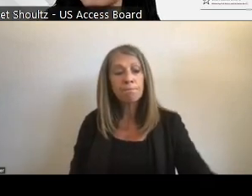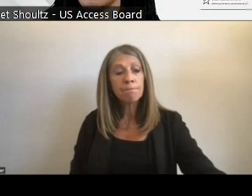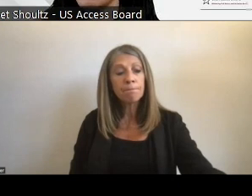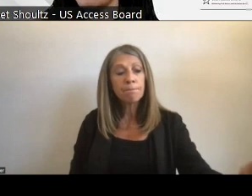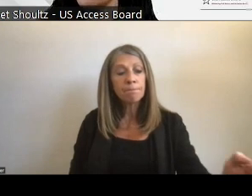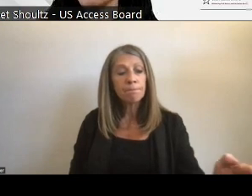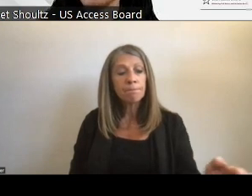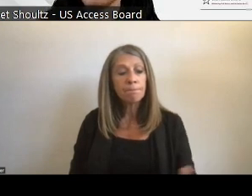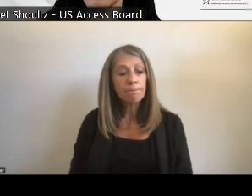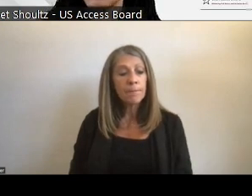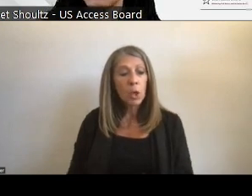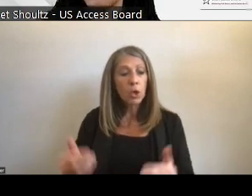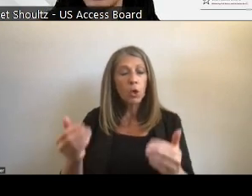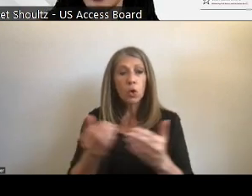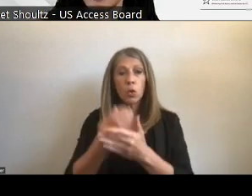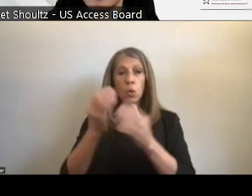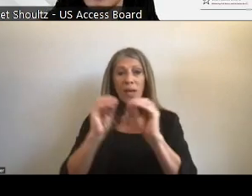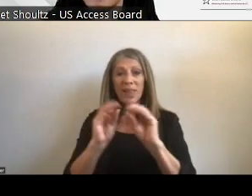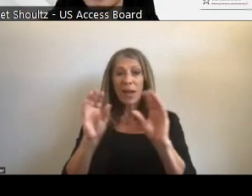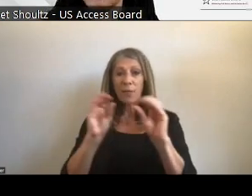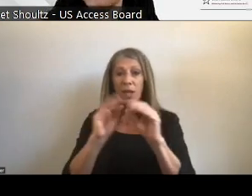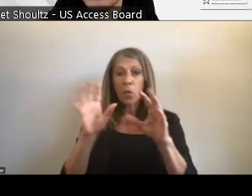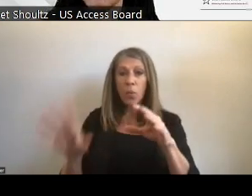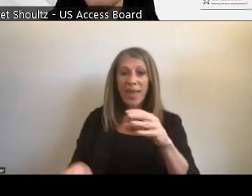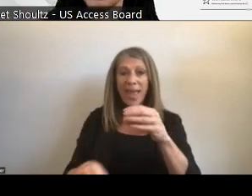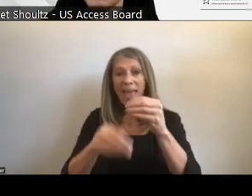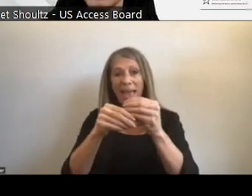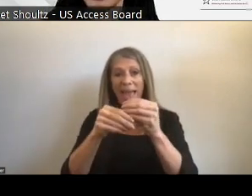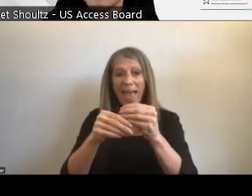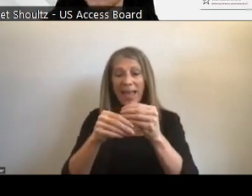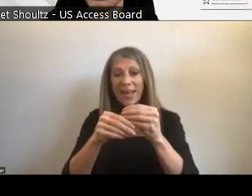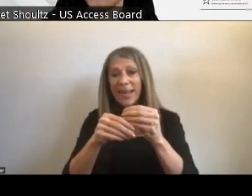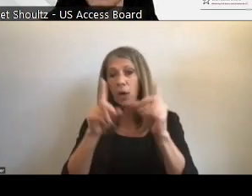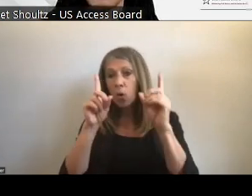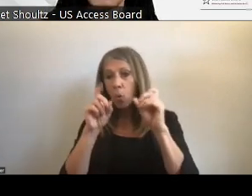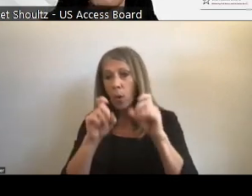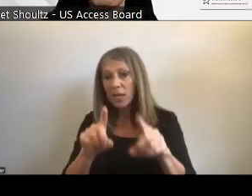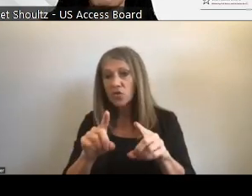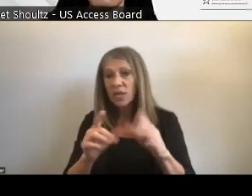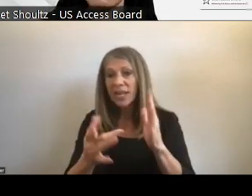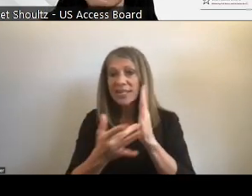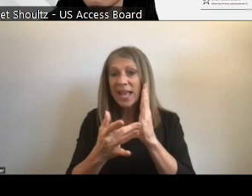A new clarification we added addressed a frequently asked question in technical assistance.